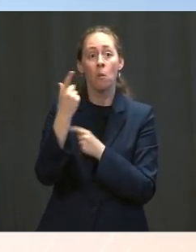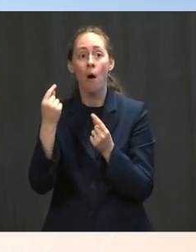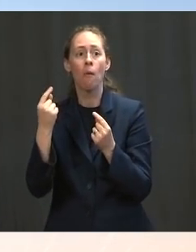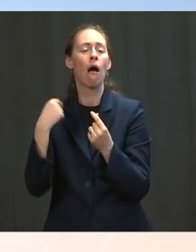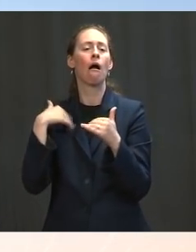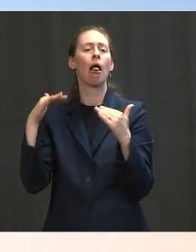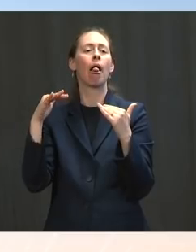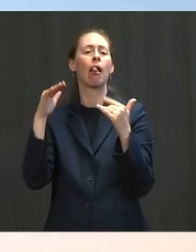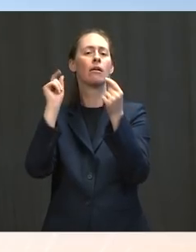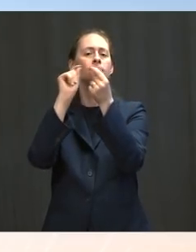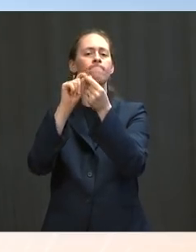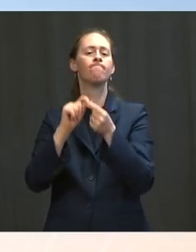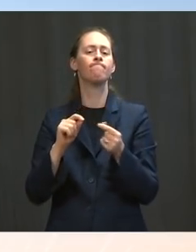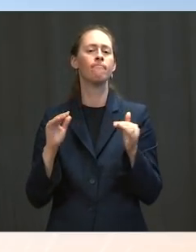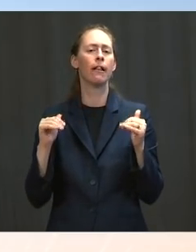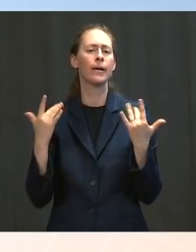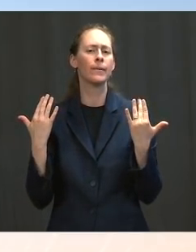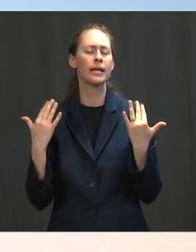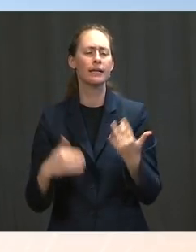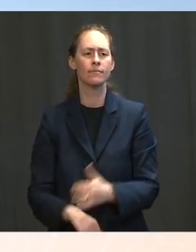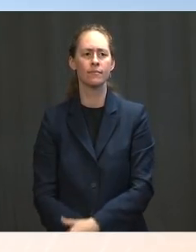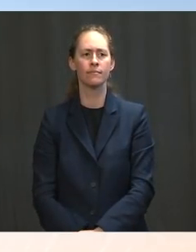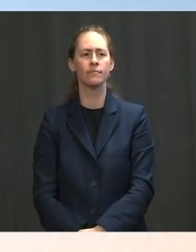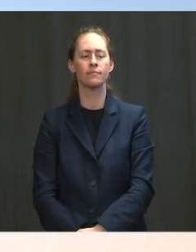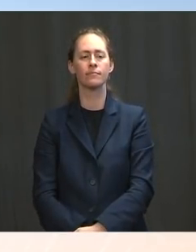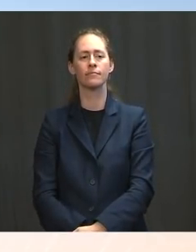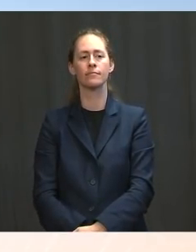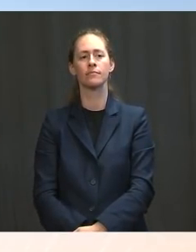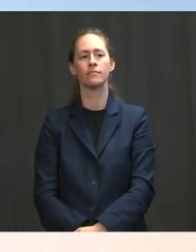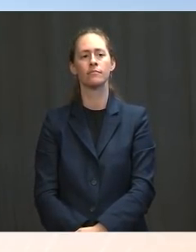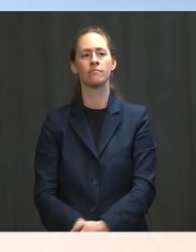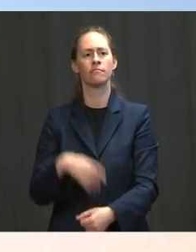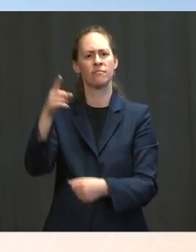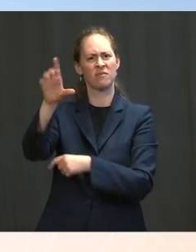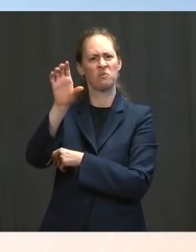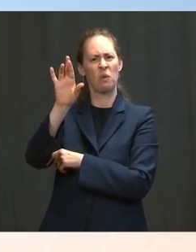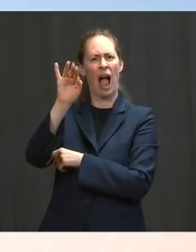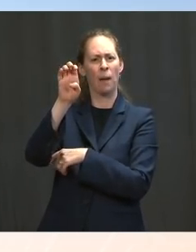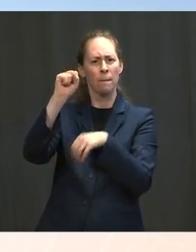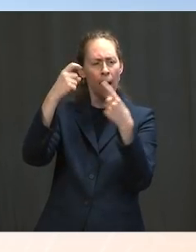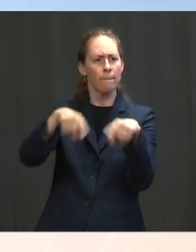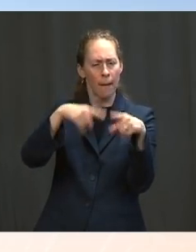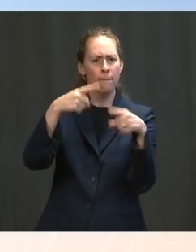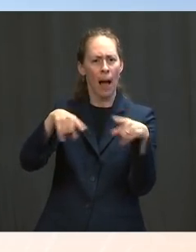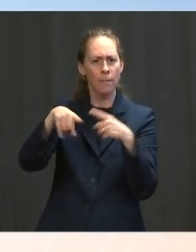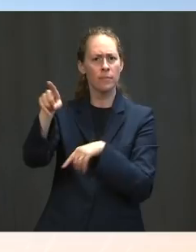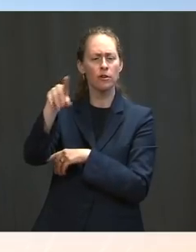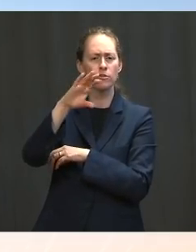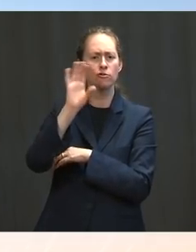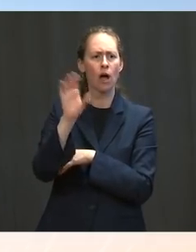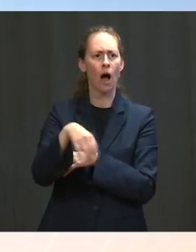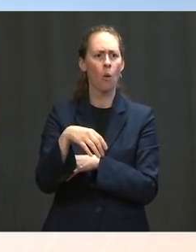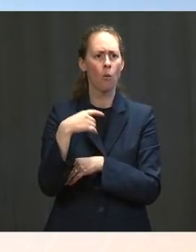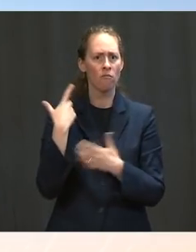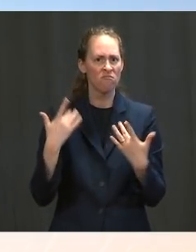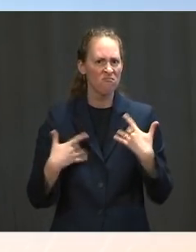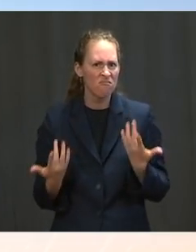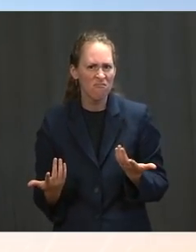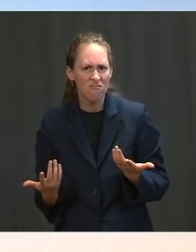The Press: Okay. And then, on crime in Chicago and the meeting with Mayor Lightfoot? Ms. Psaki: Well, I know that they're -- I believe you mentioned a greet at the airport.